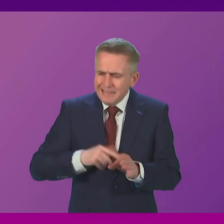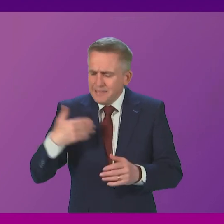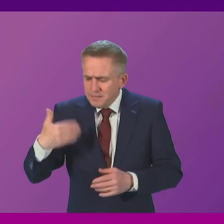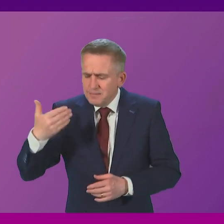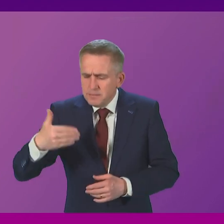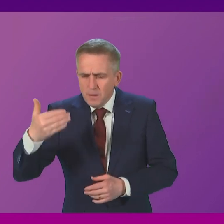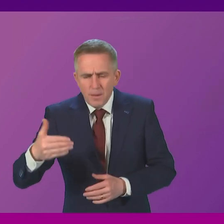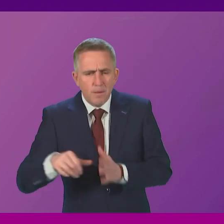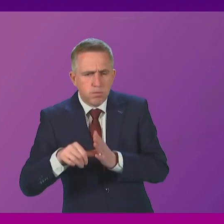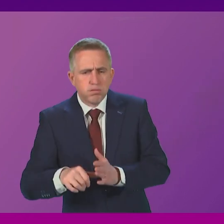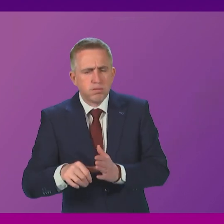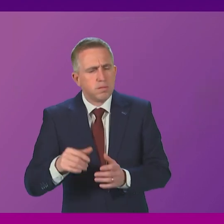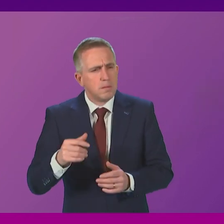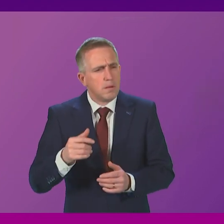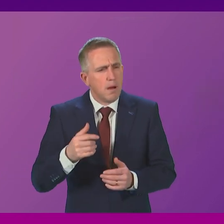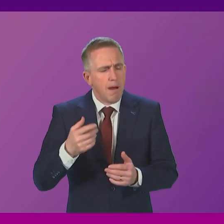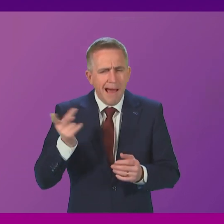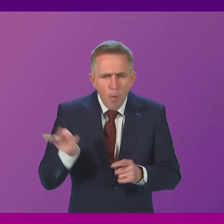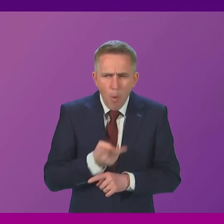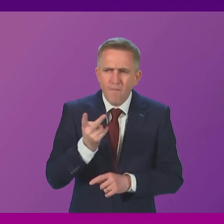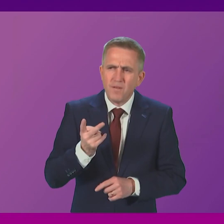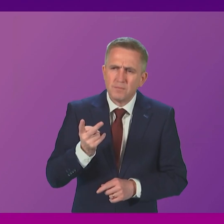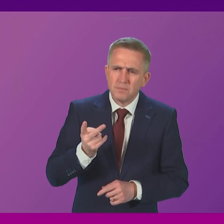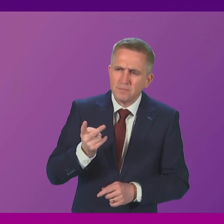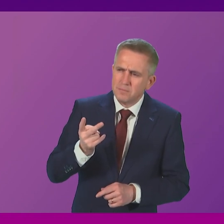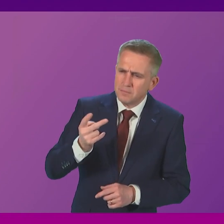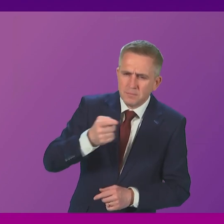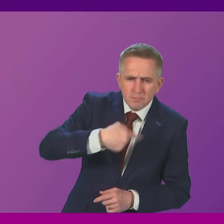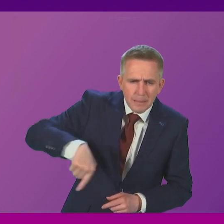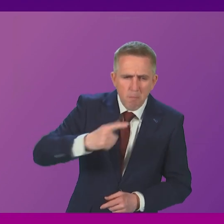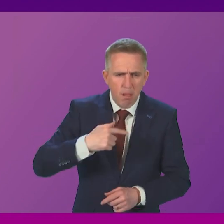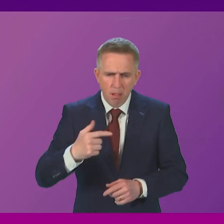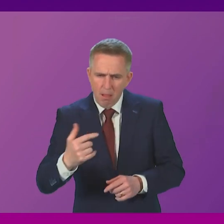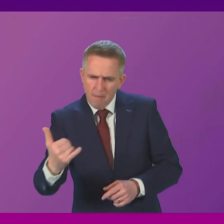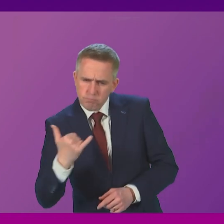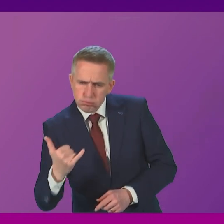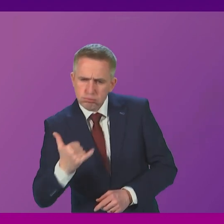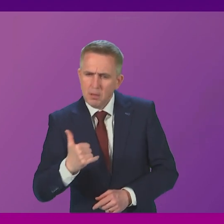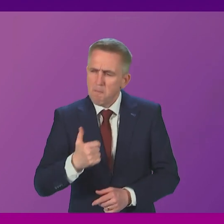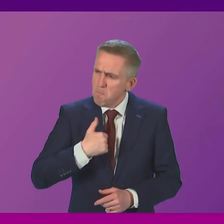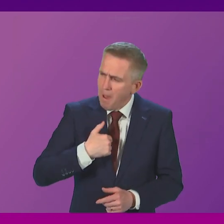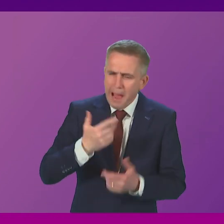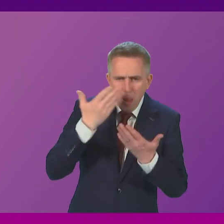I have lost count of how many times my identity or loyalty to Scotland—the only country